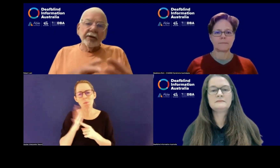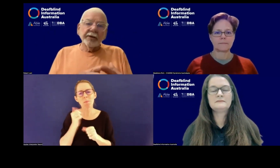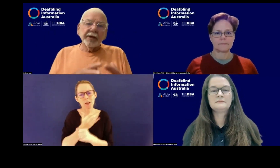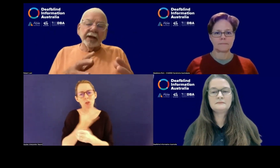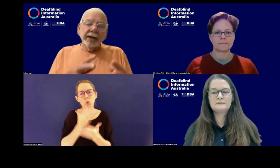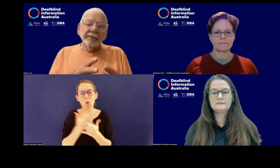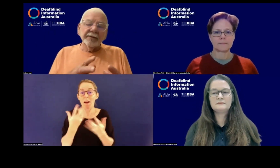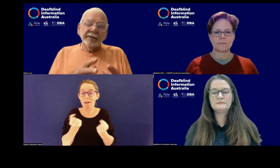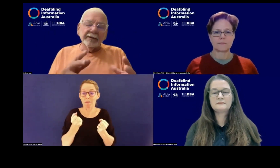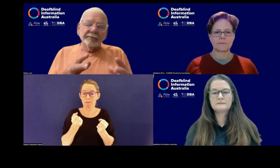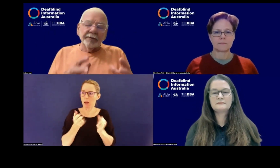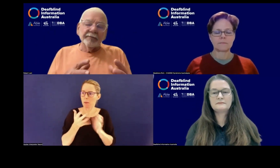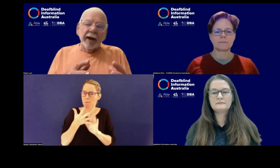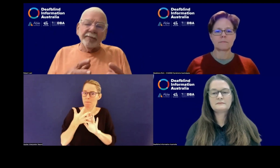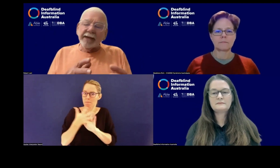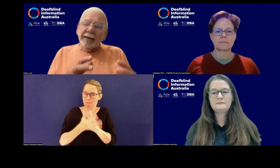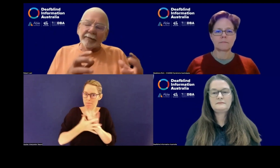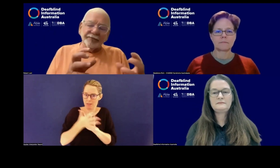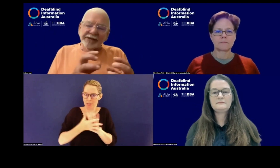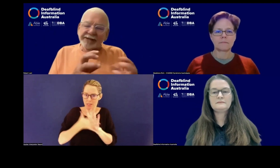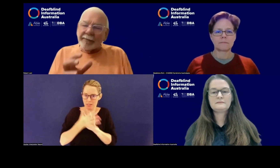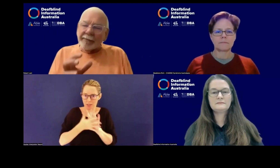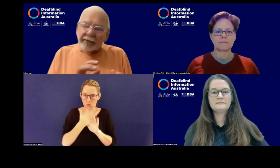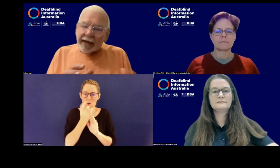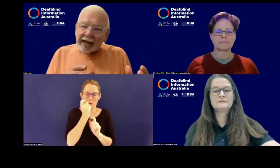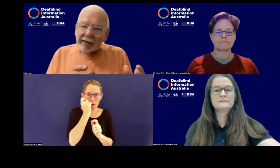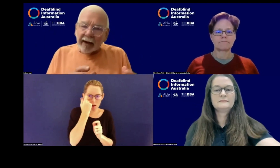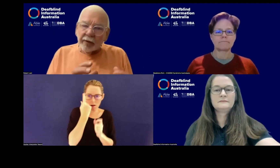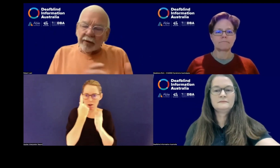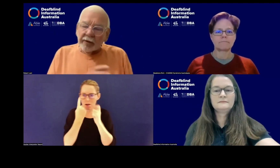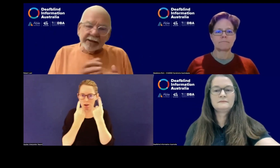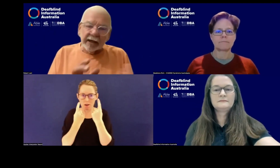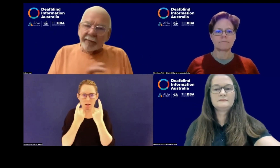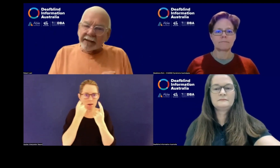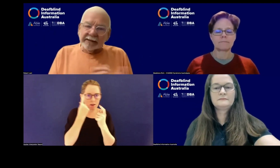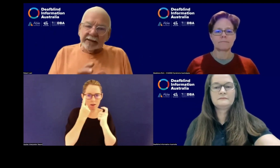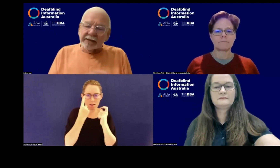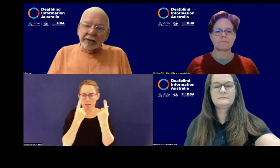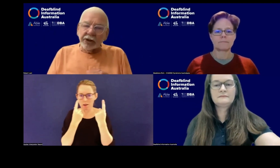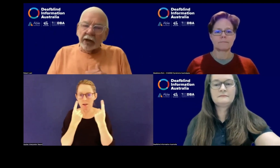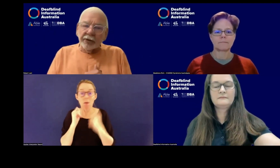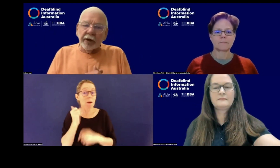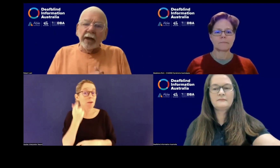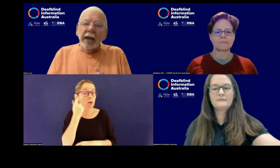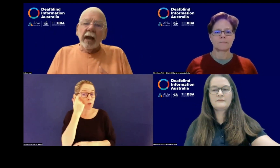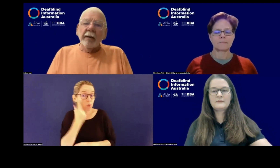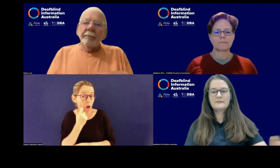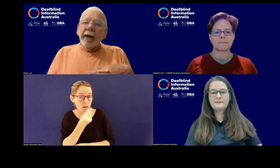So that you might be stabbing in the dark about whether that's going to make sense to the child or not.